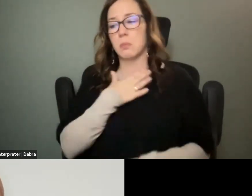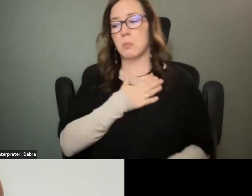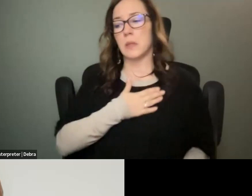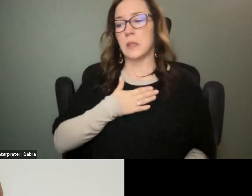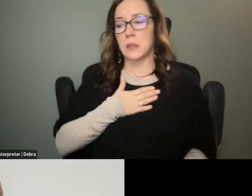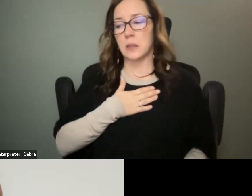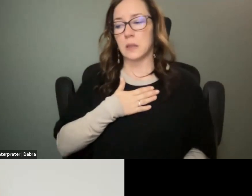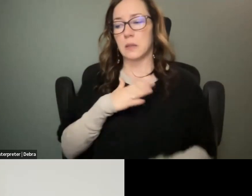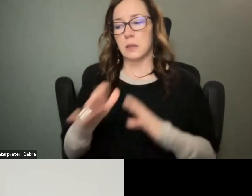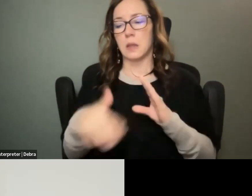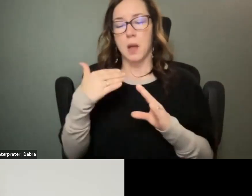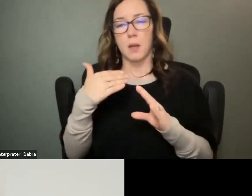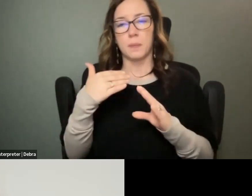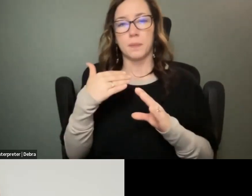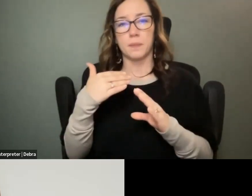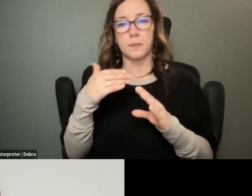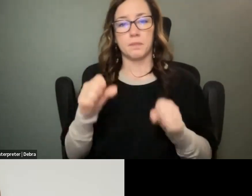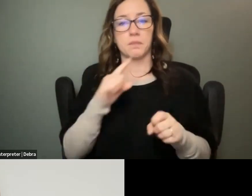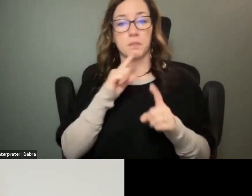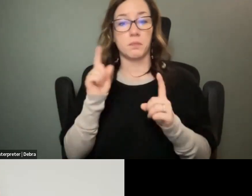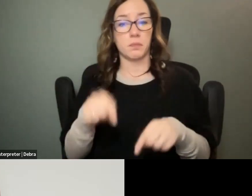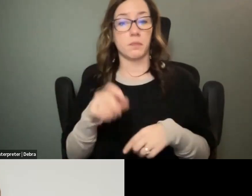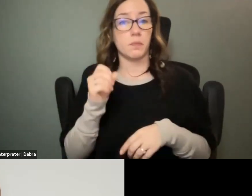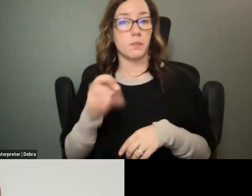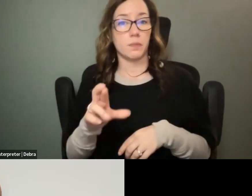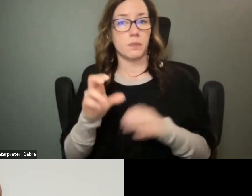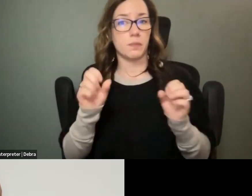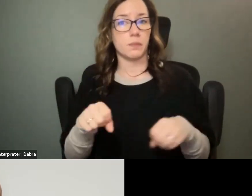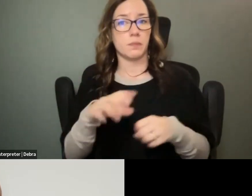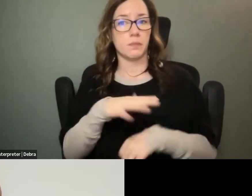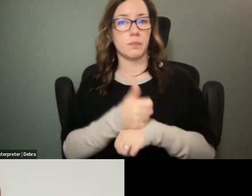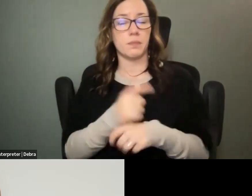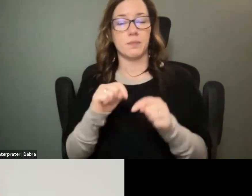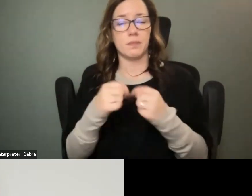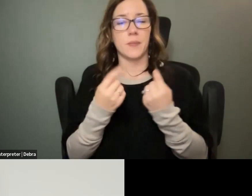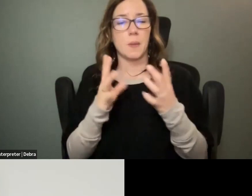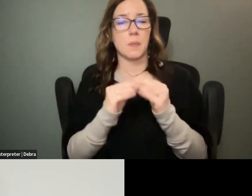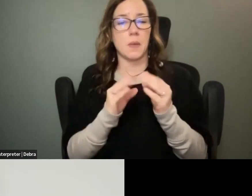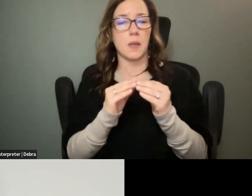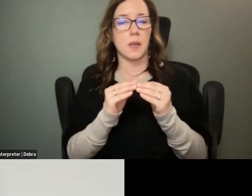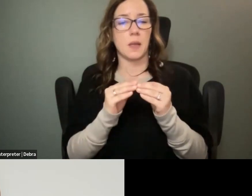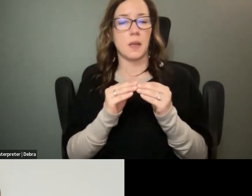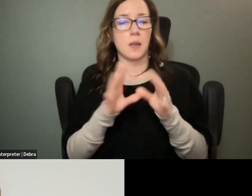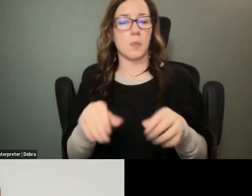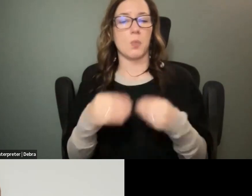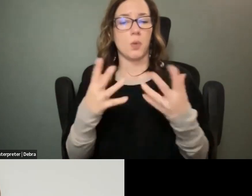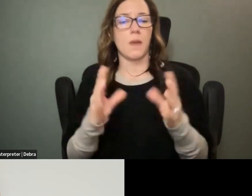email us we can reply that way or we can set up a teams meeting and we can